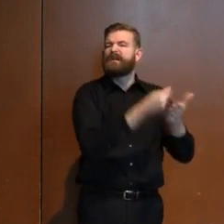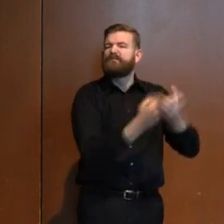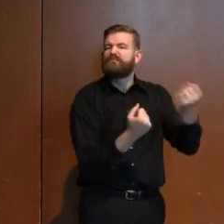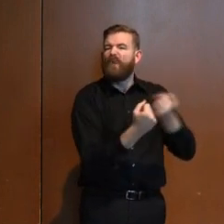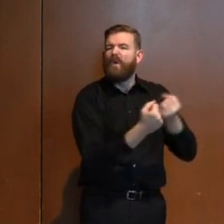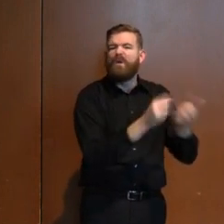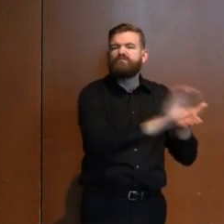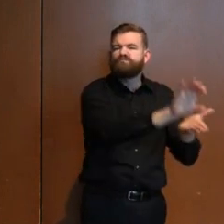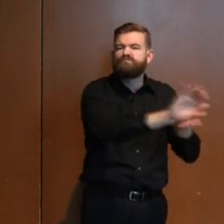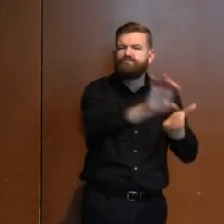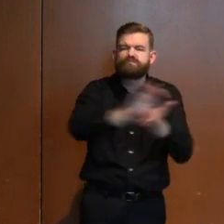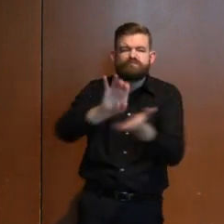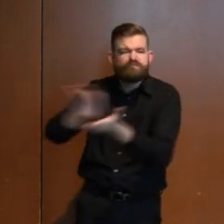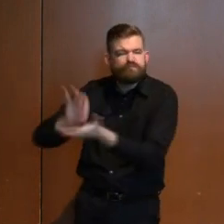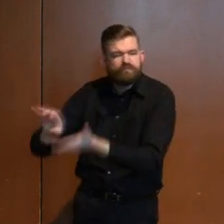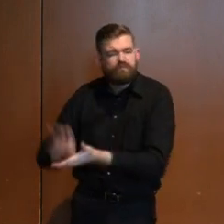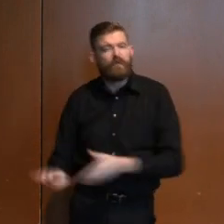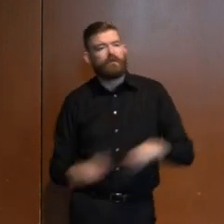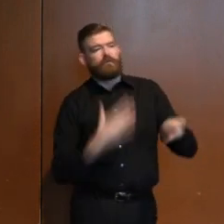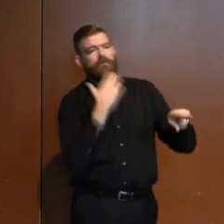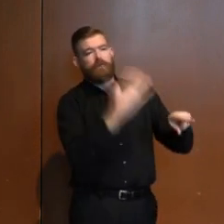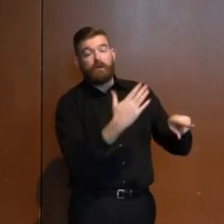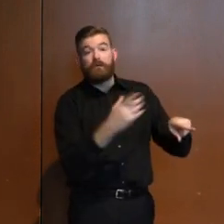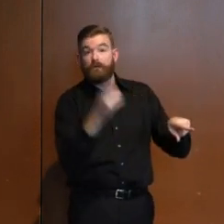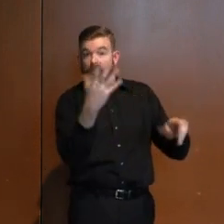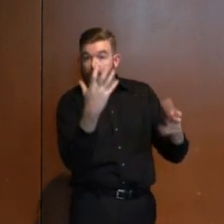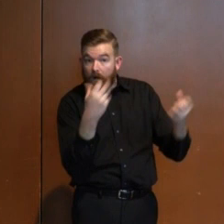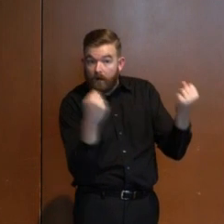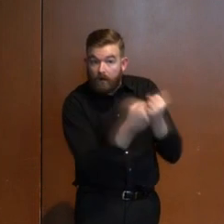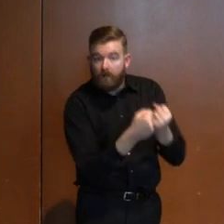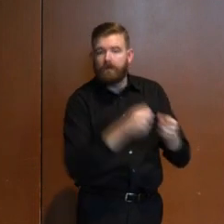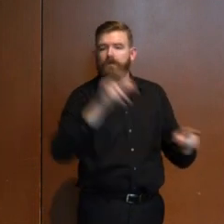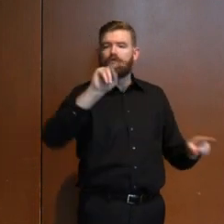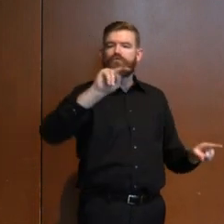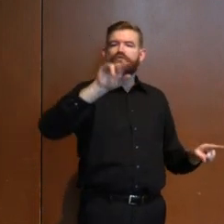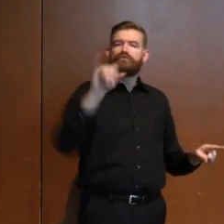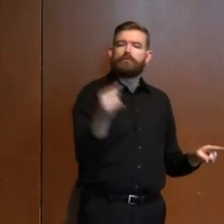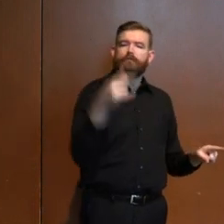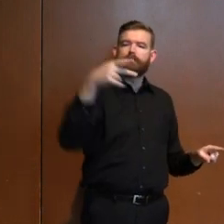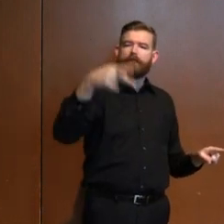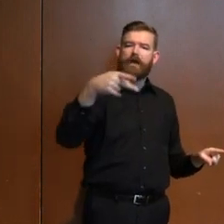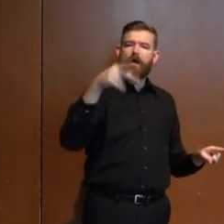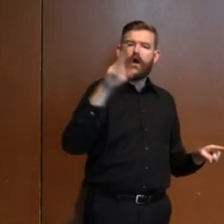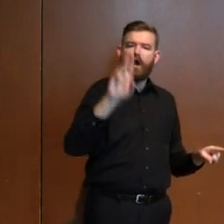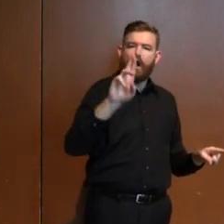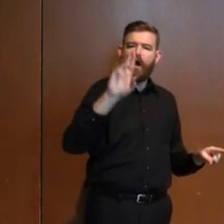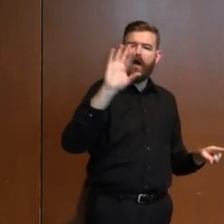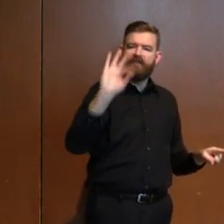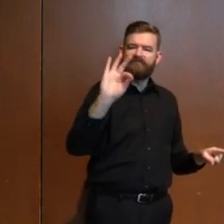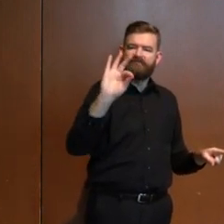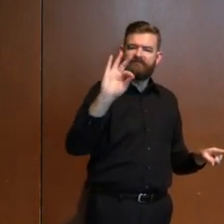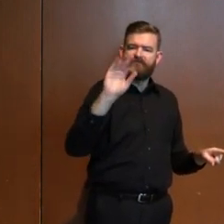THIS IS THE LAST I WILL MENTION THIS FOR A LITTLE WHILE.